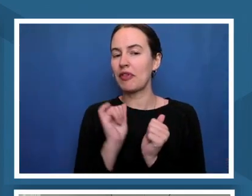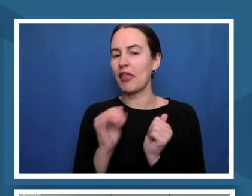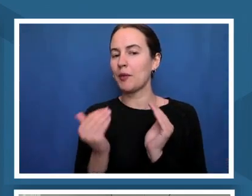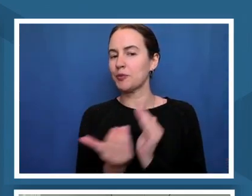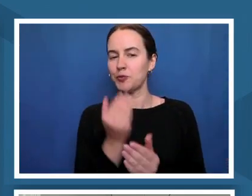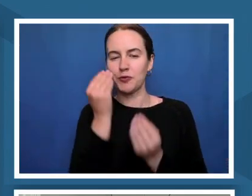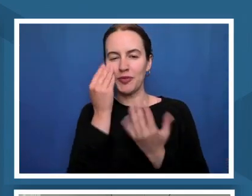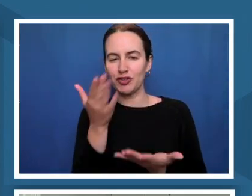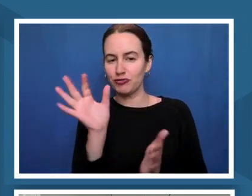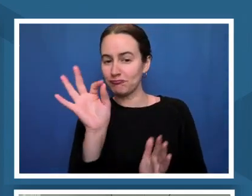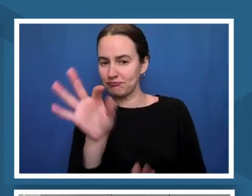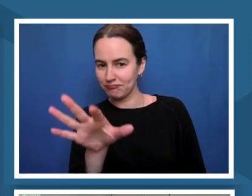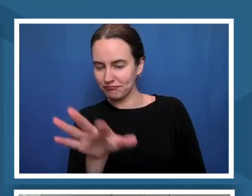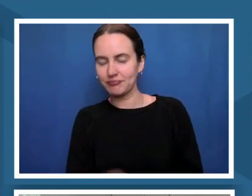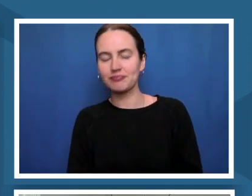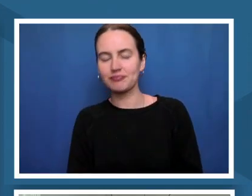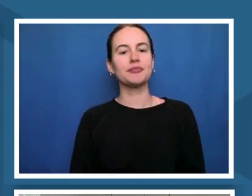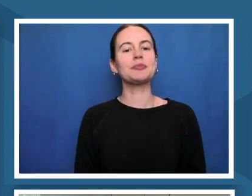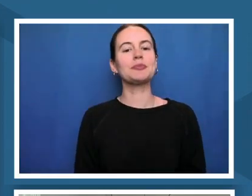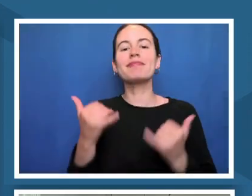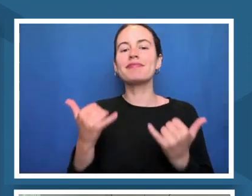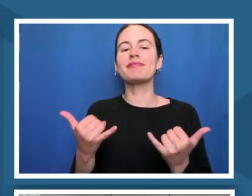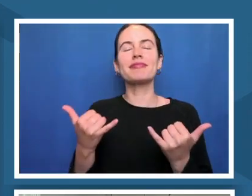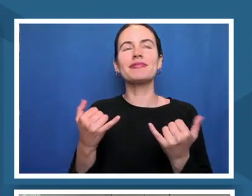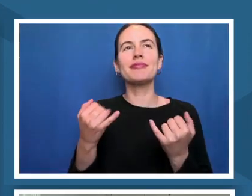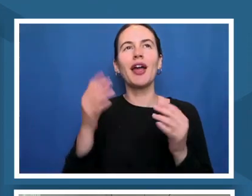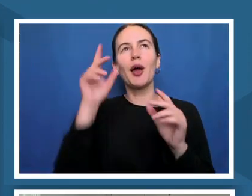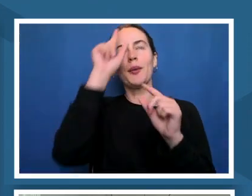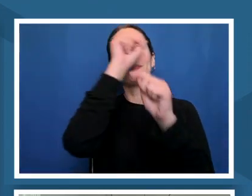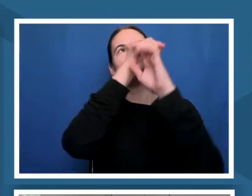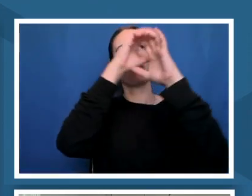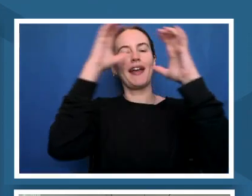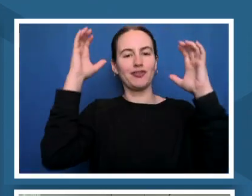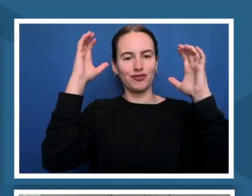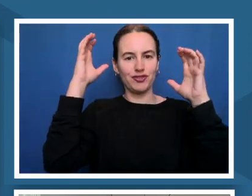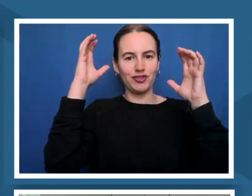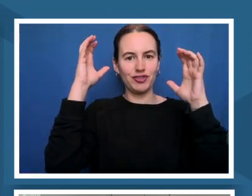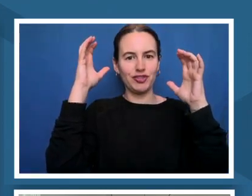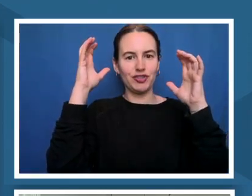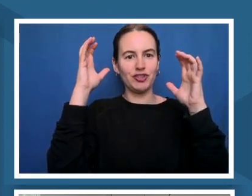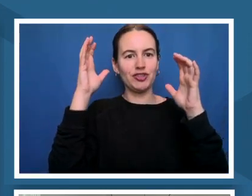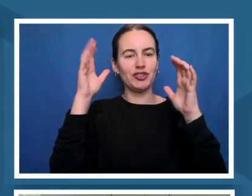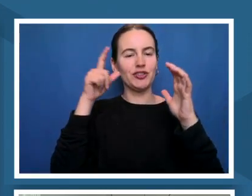about the painting to imagine stepping